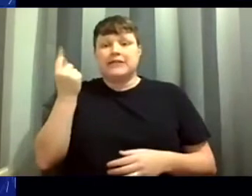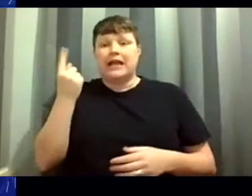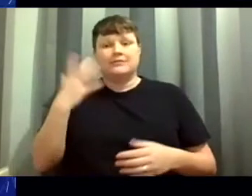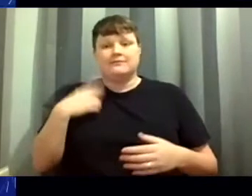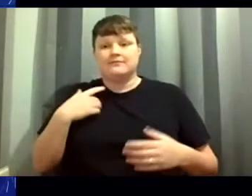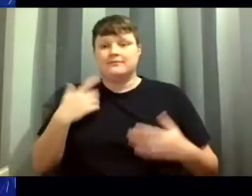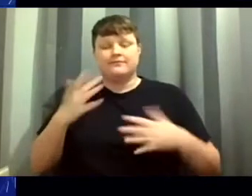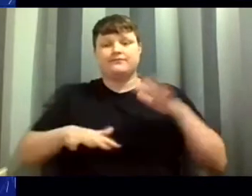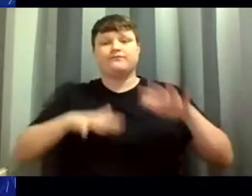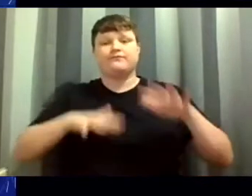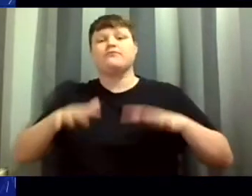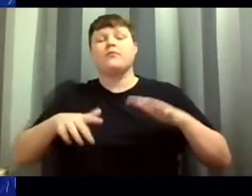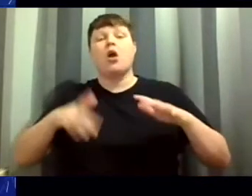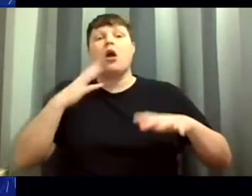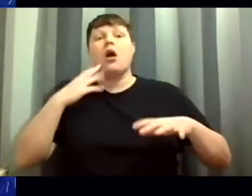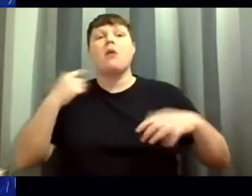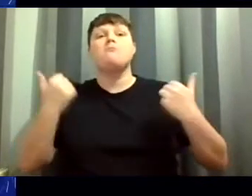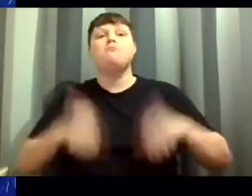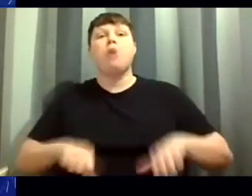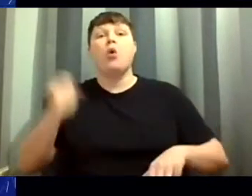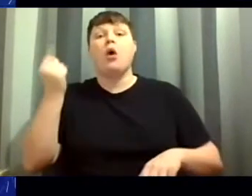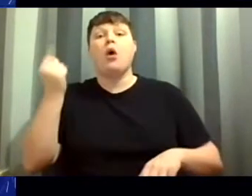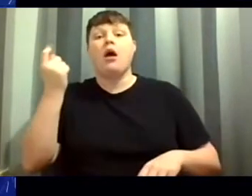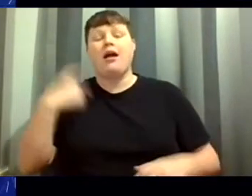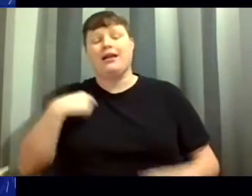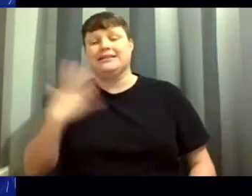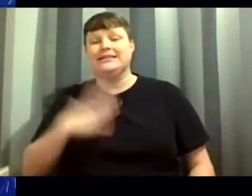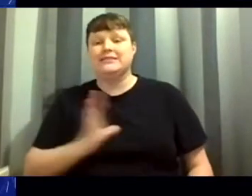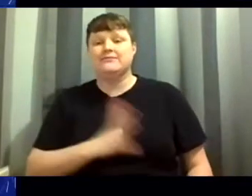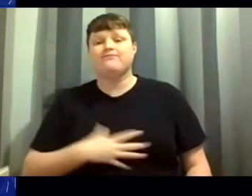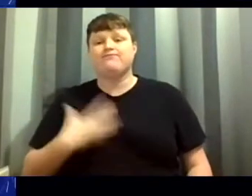quickly realised that I needed to transition if I was going to preserve any semblance of